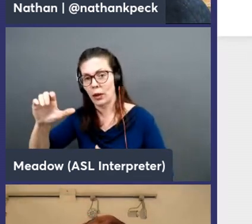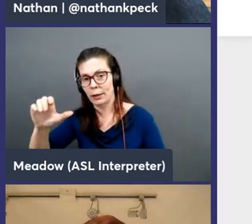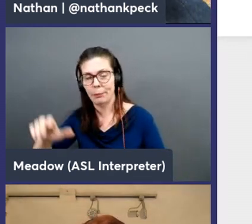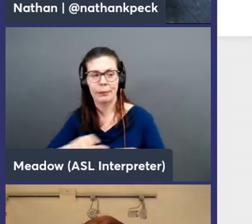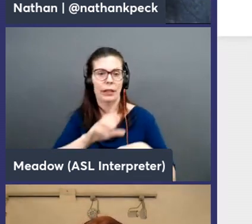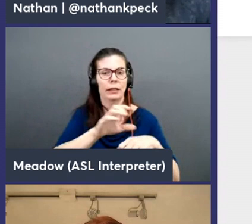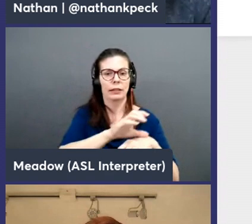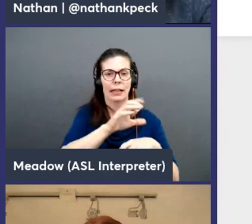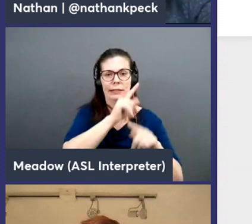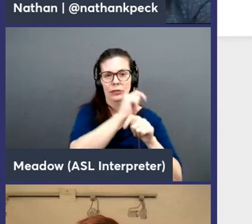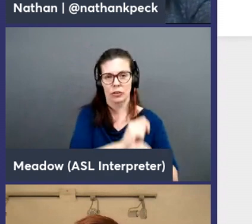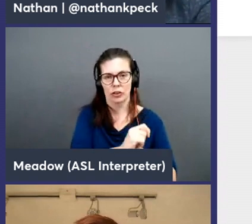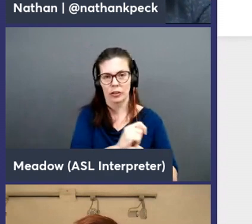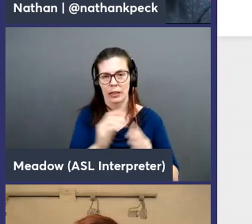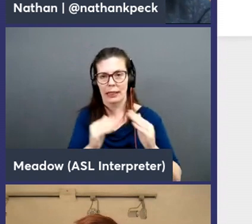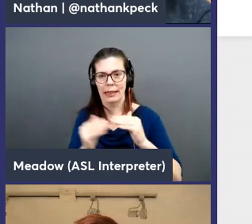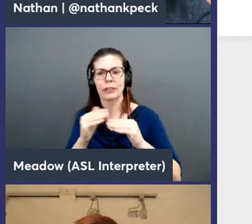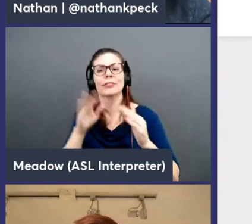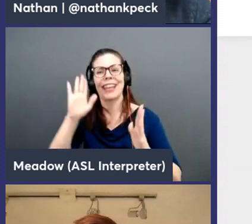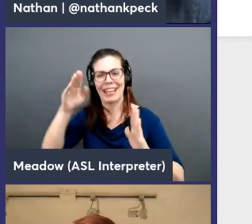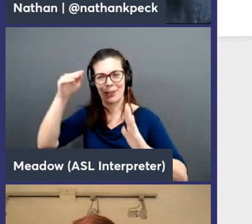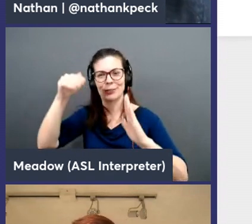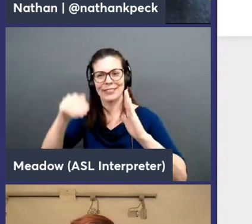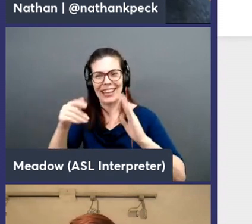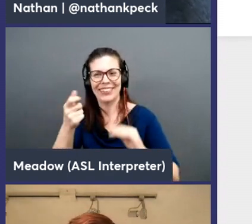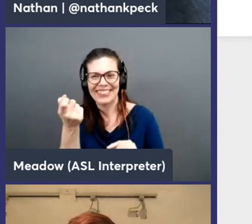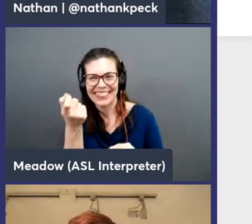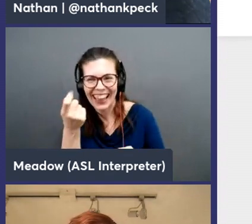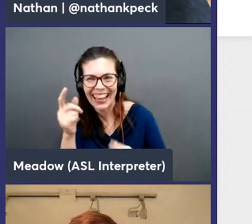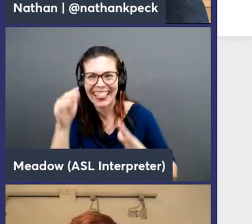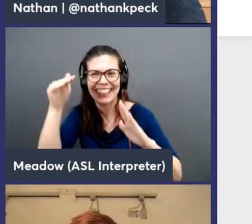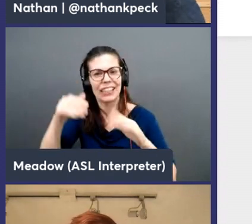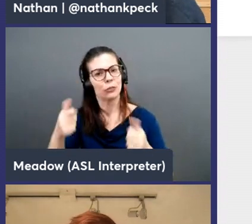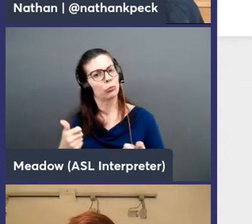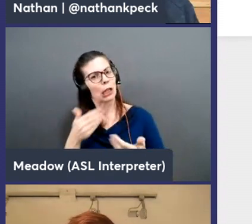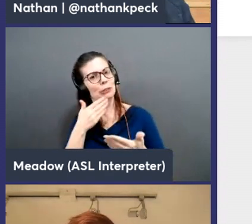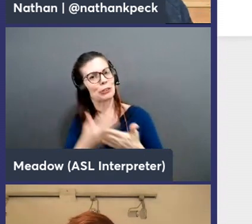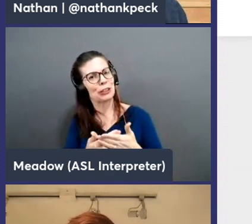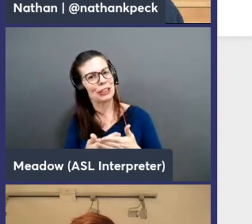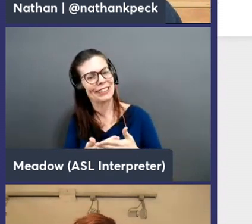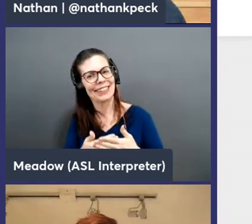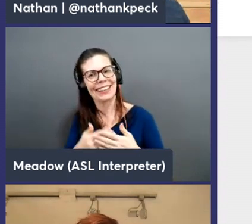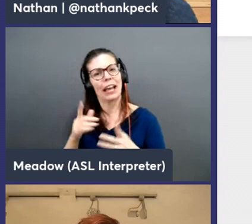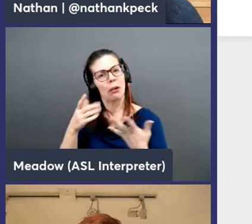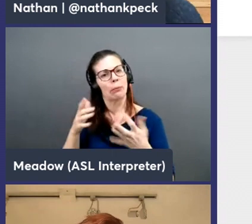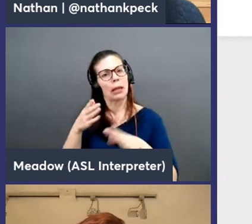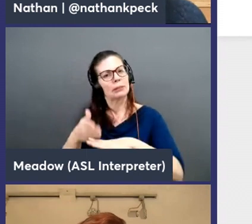And it does go down, slightly! So that's good. It's kind of optimizing.